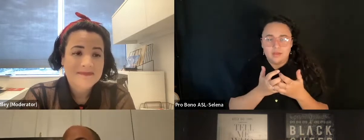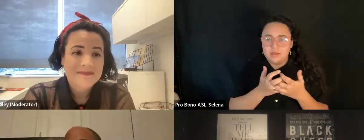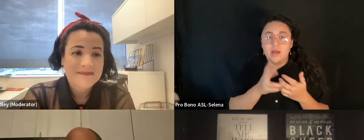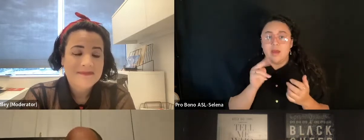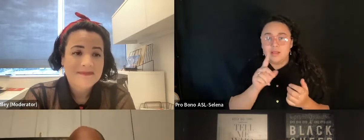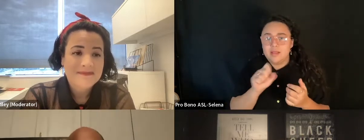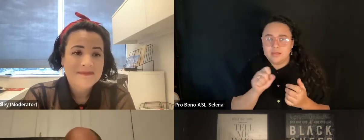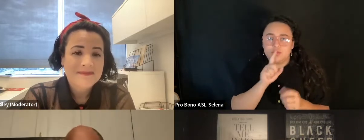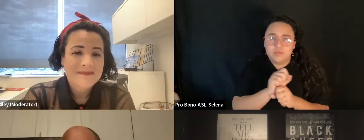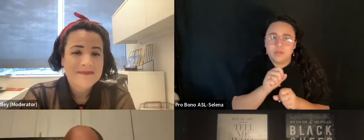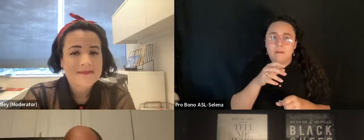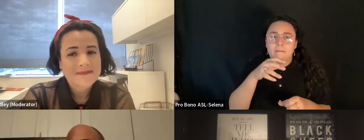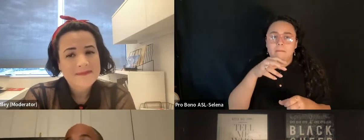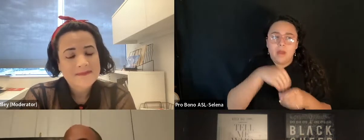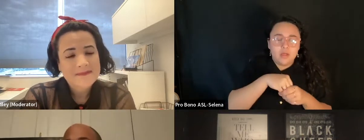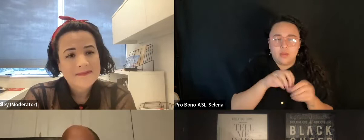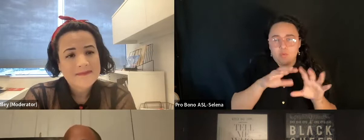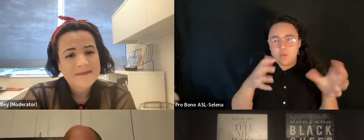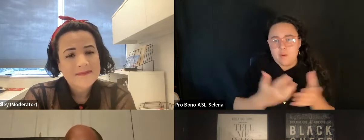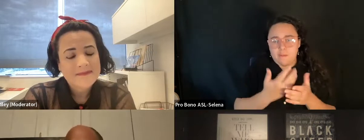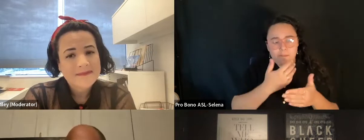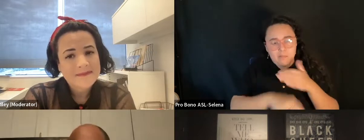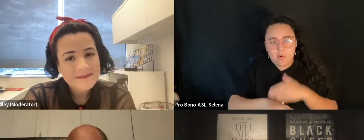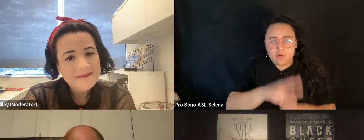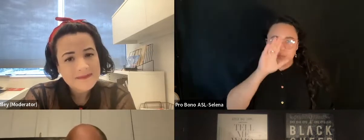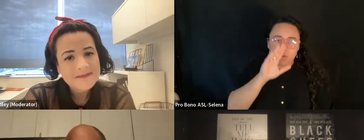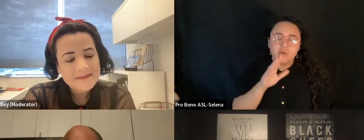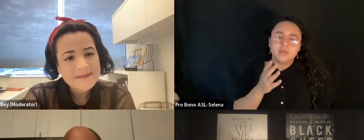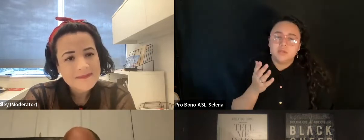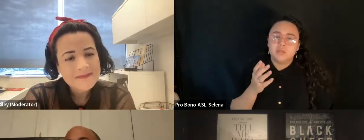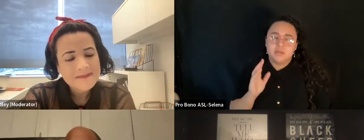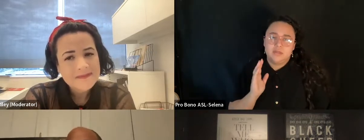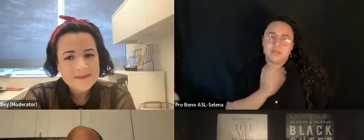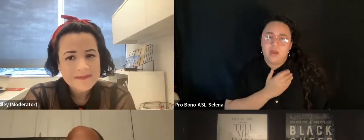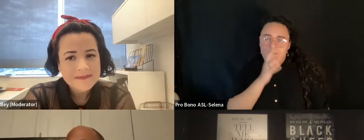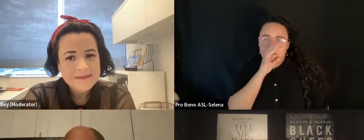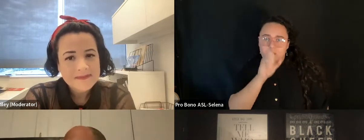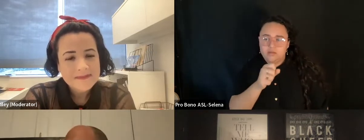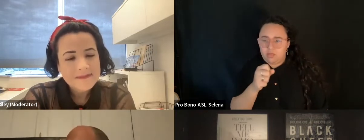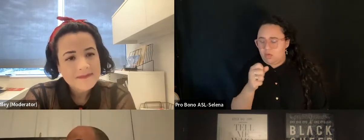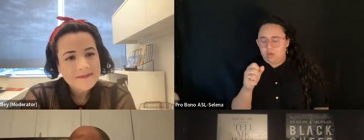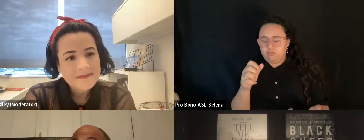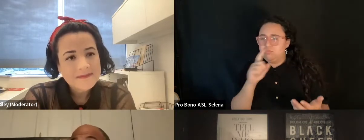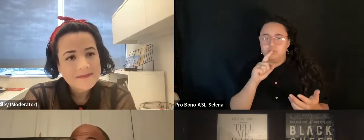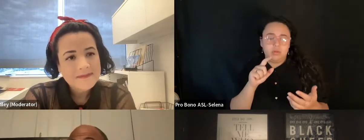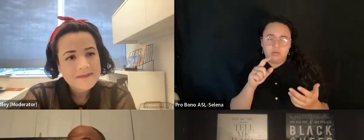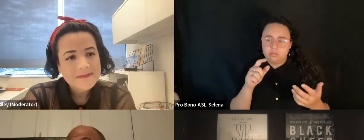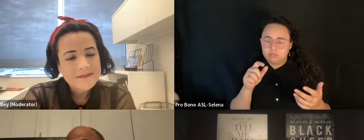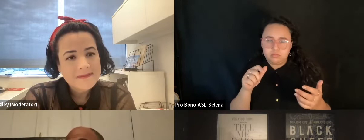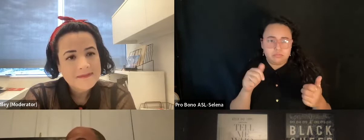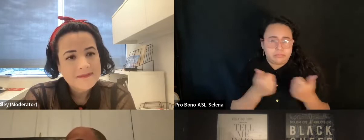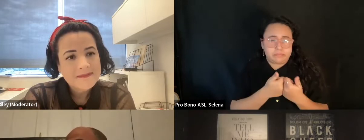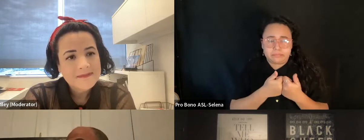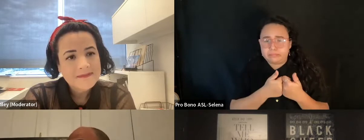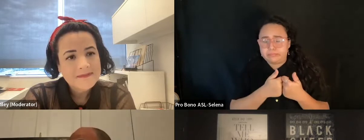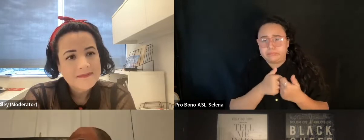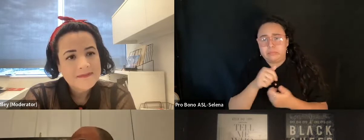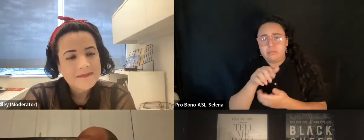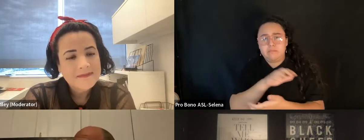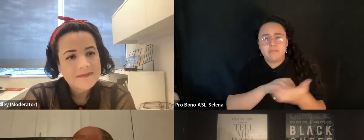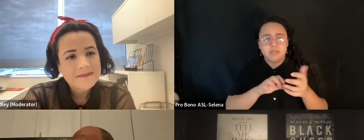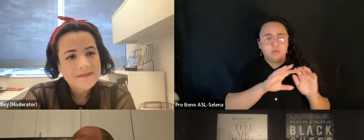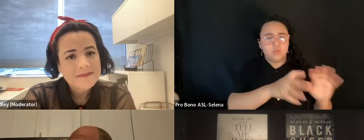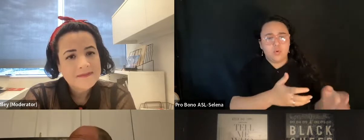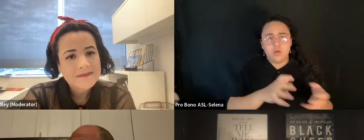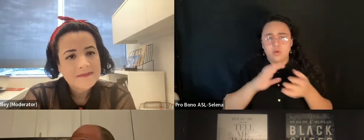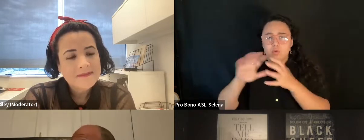Just that collision of worlds, I guess, or sort of this disconnect between the world that we live in